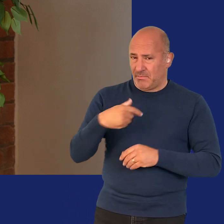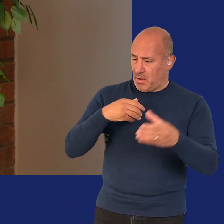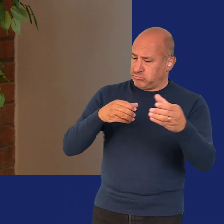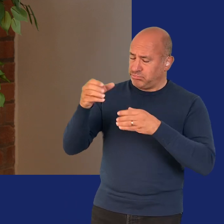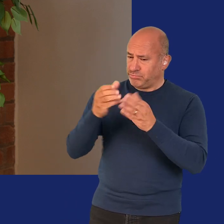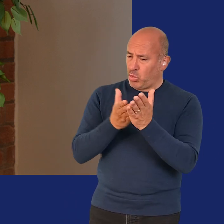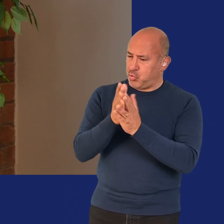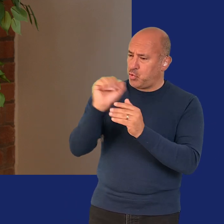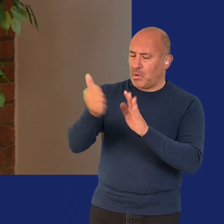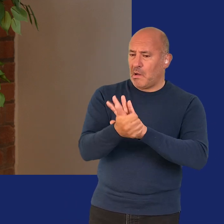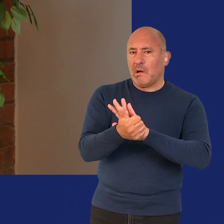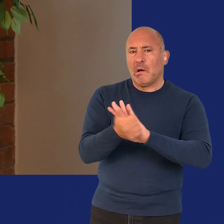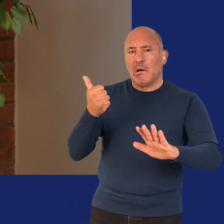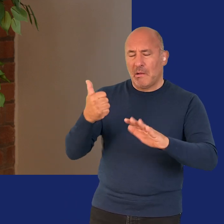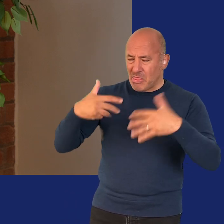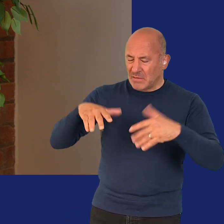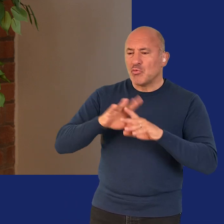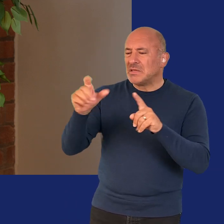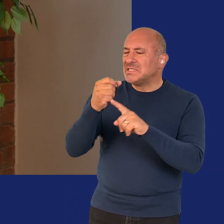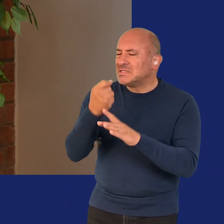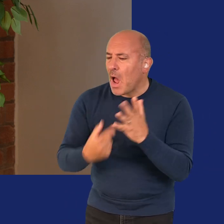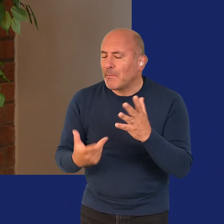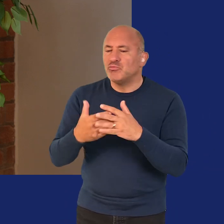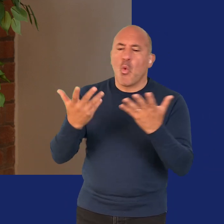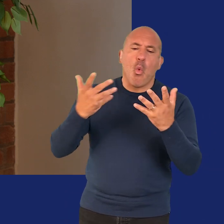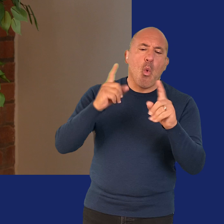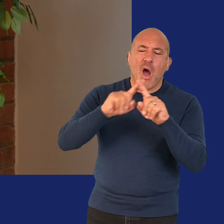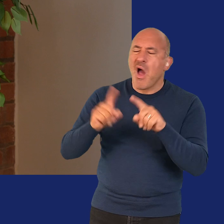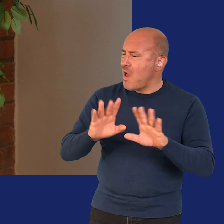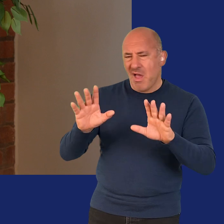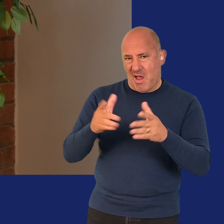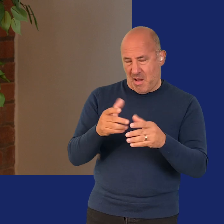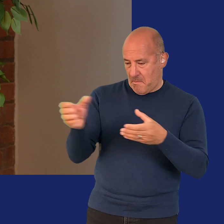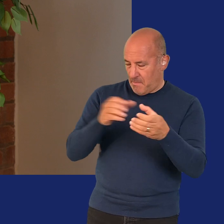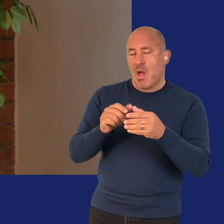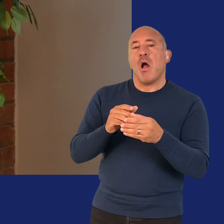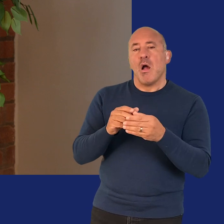because, we know, Jess said people want to judged on their talent.